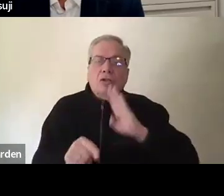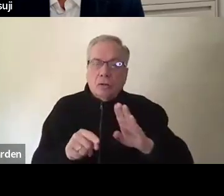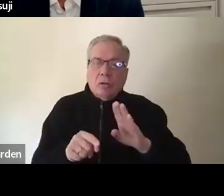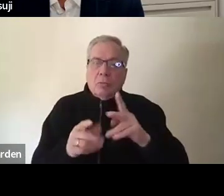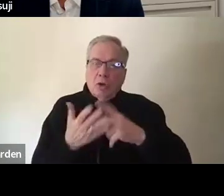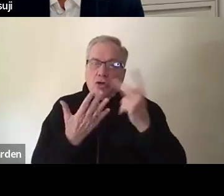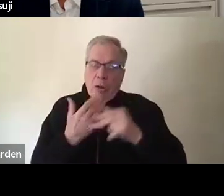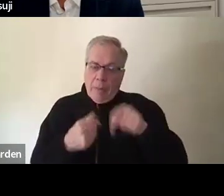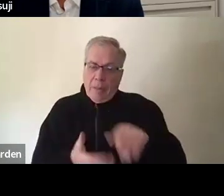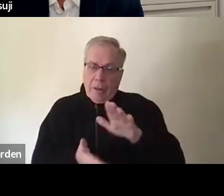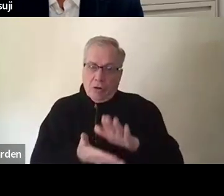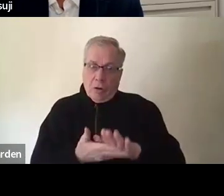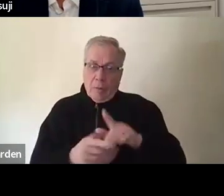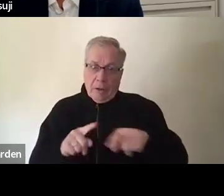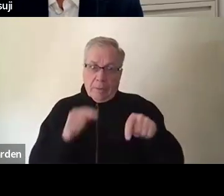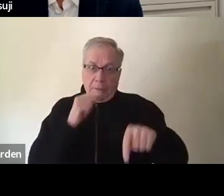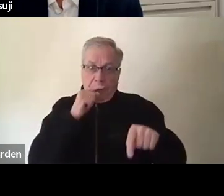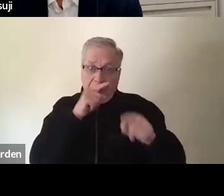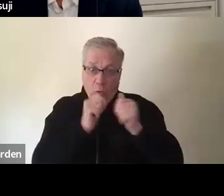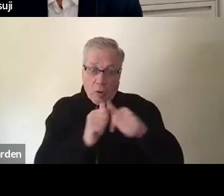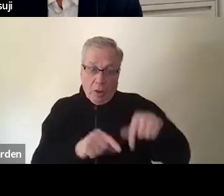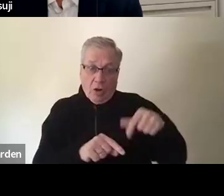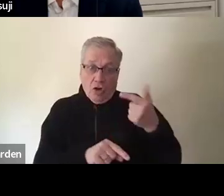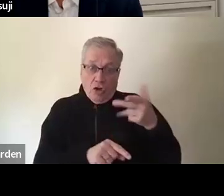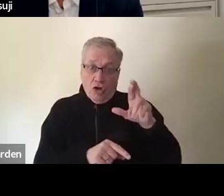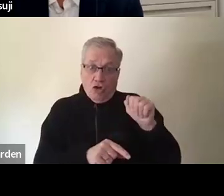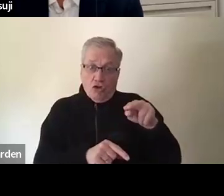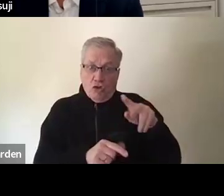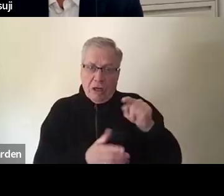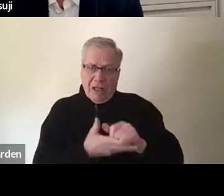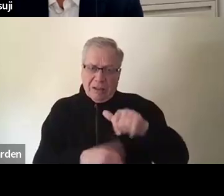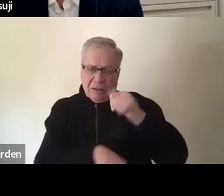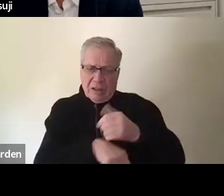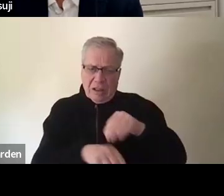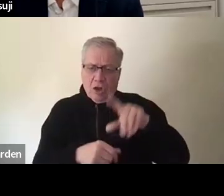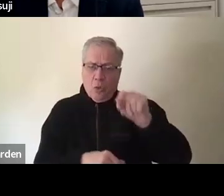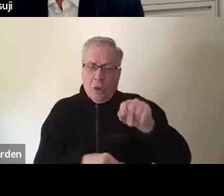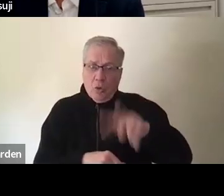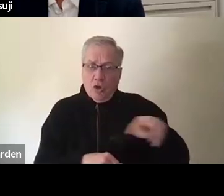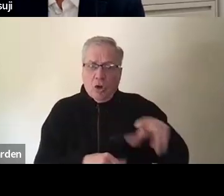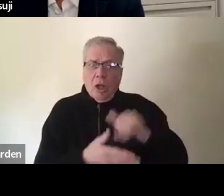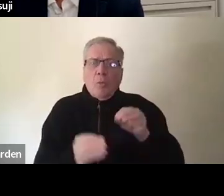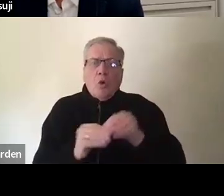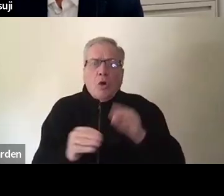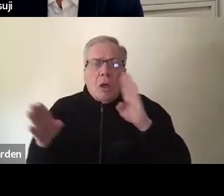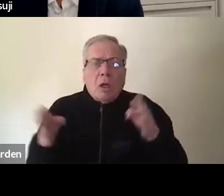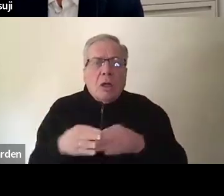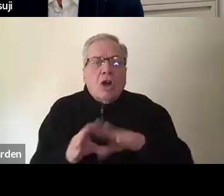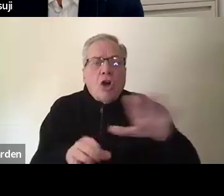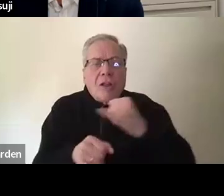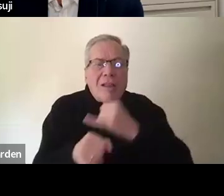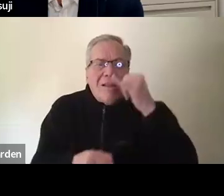For my current STEM grant that started in 2022, this one I am focusing on the last two years in